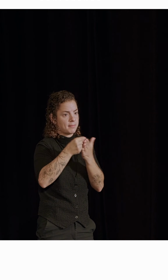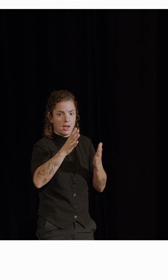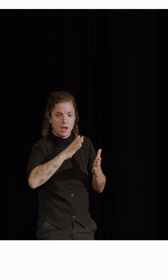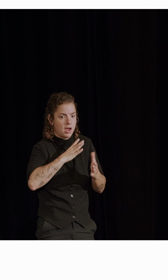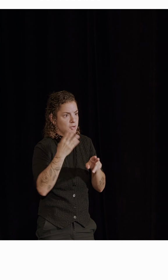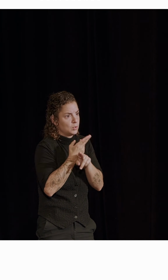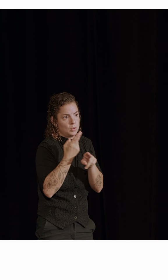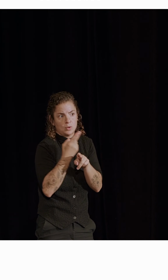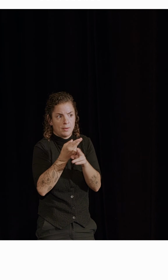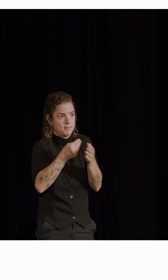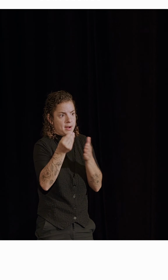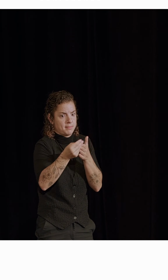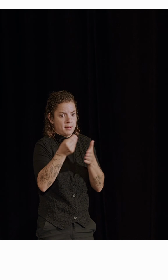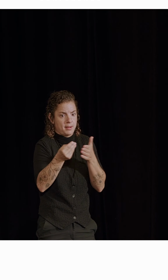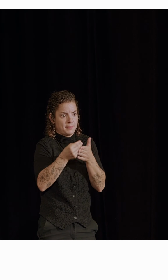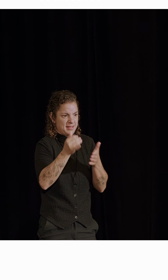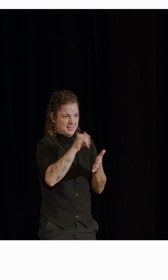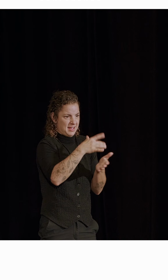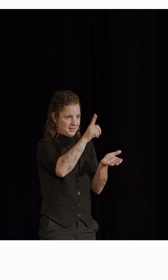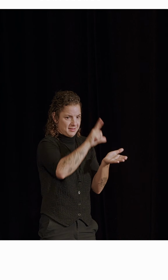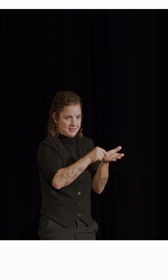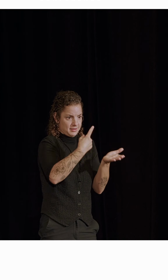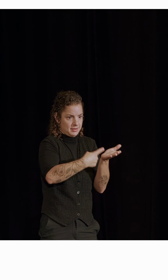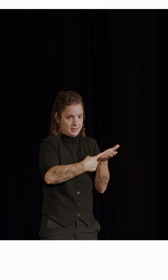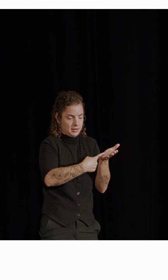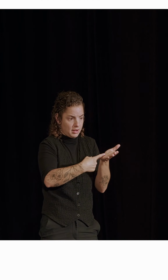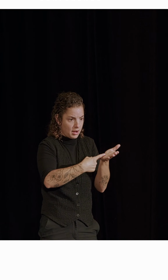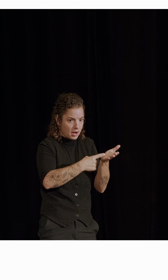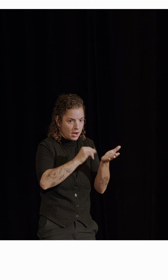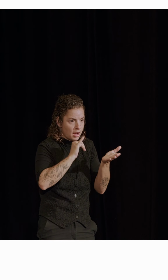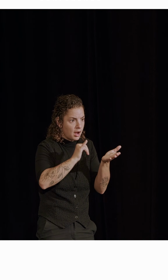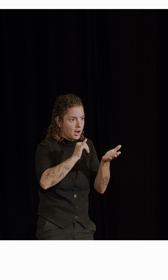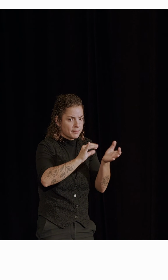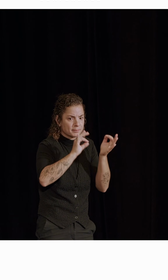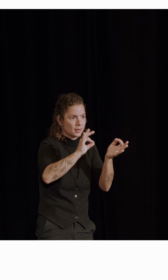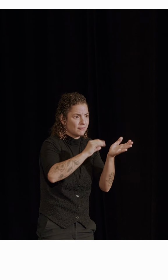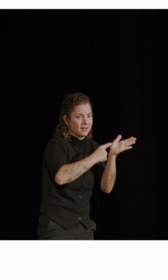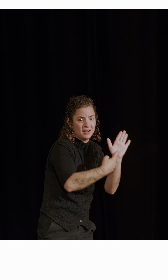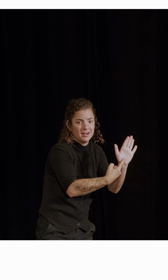show to internal leadership of hey, this stuff's important, but it also made me feel well-loved